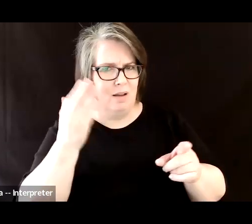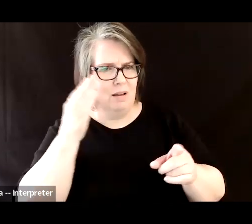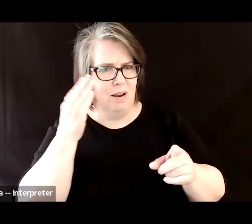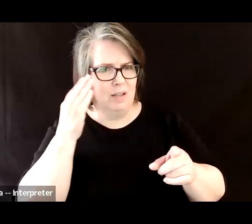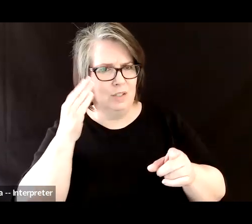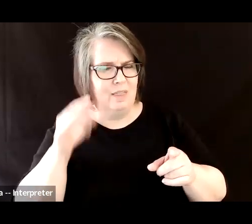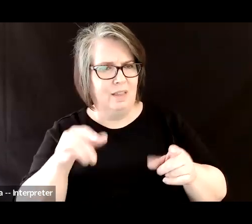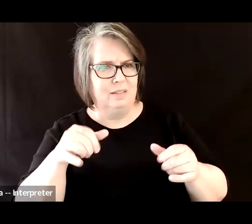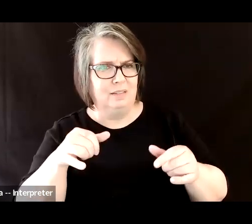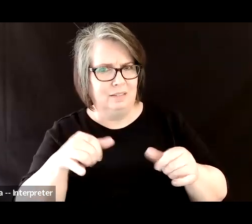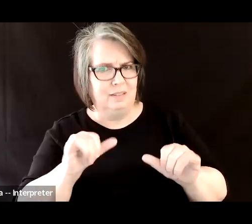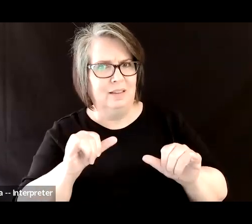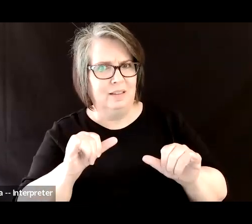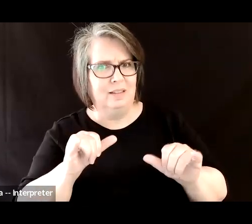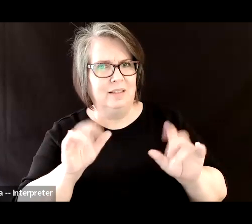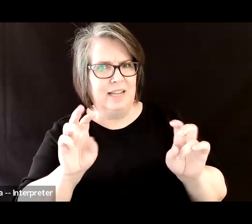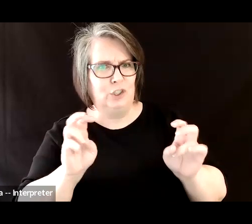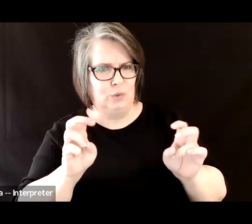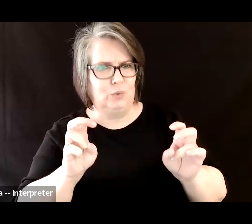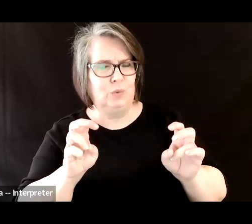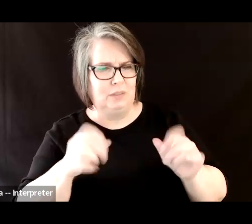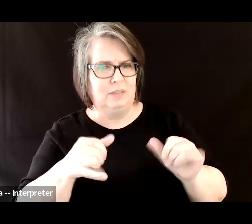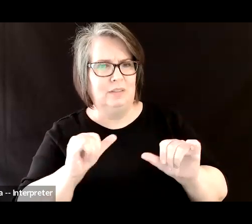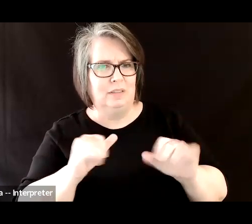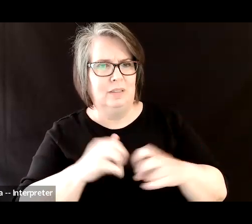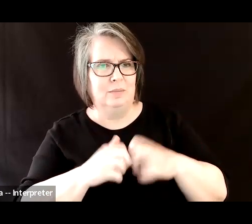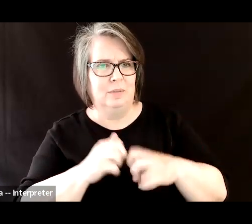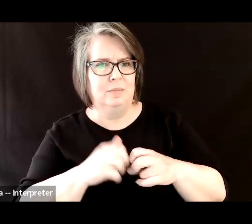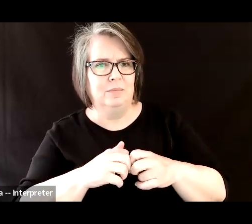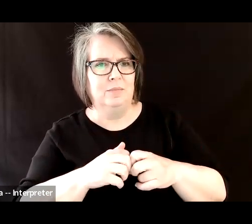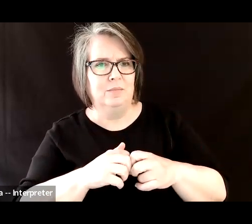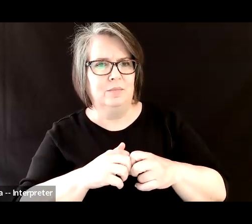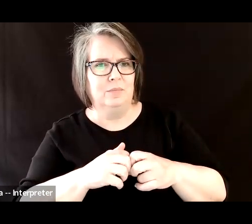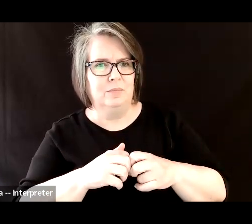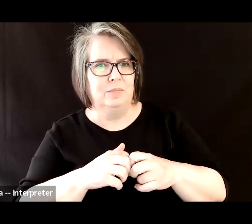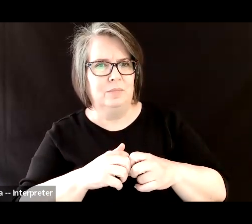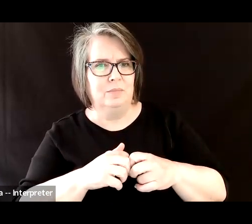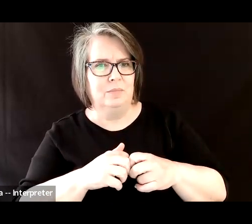is still an issue and so it's not going to